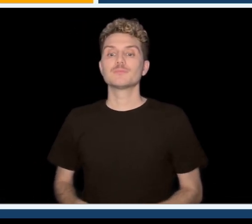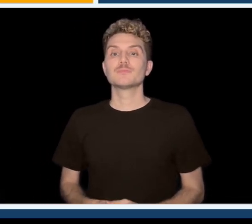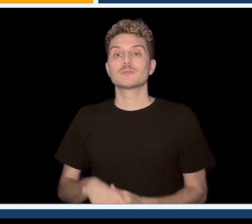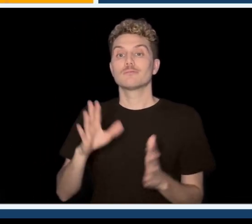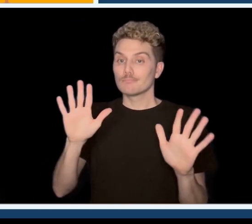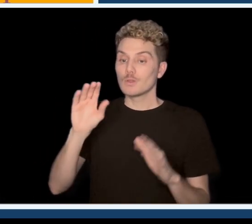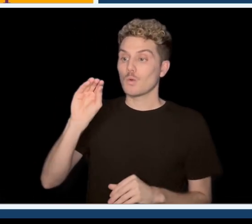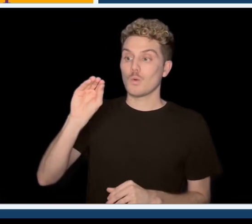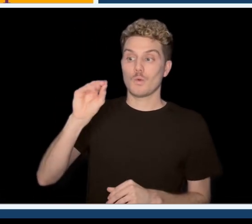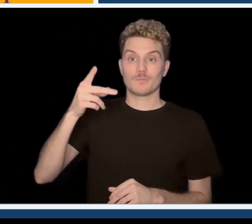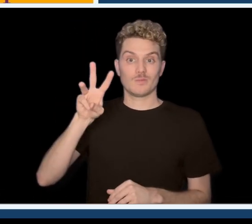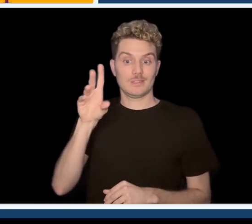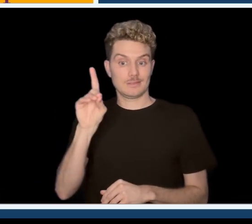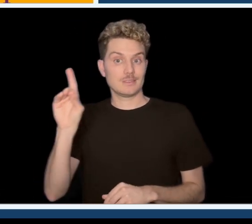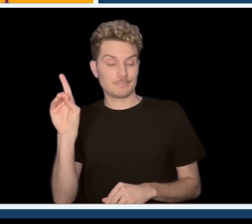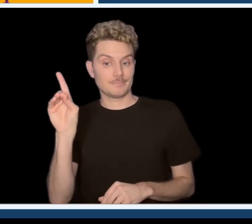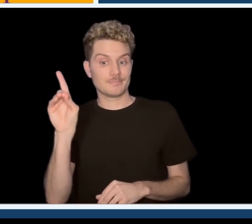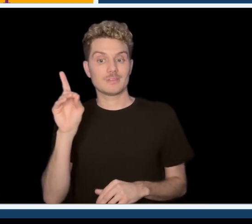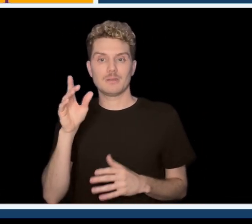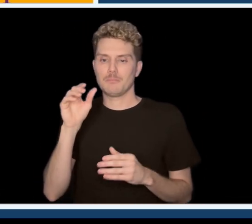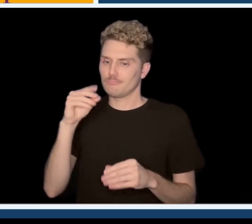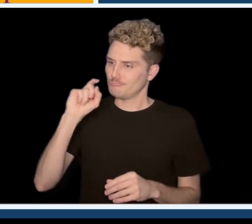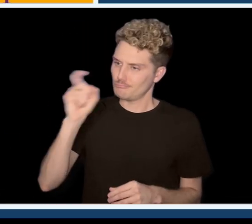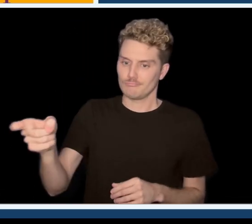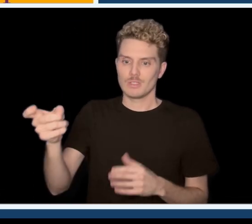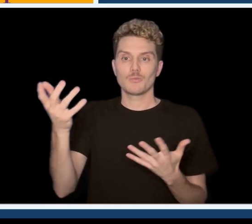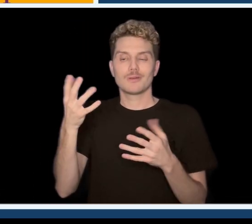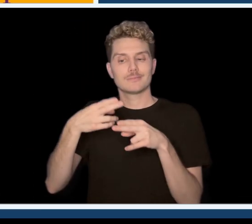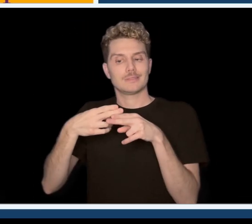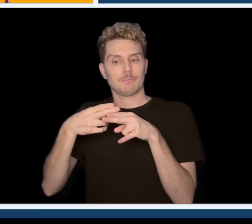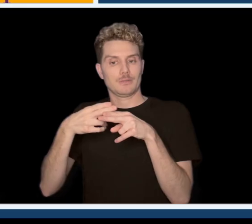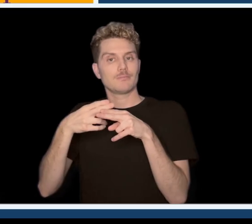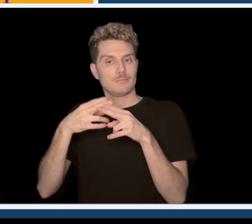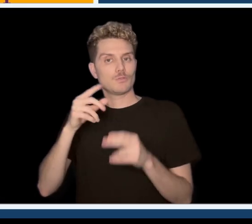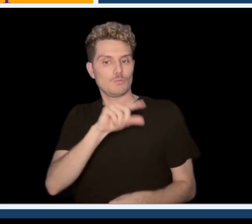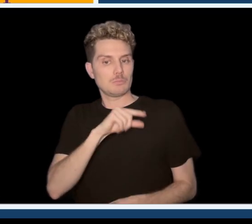However, OPWDD may grant what is called provisional eligibility